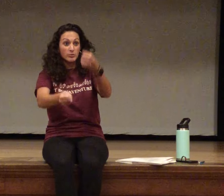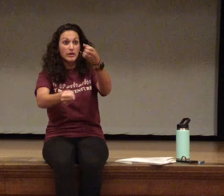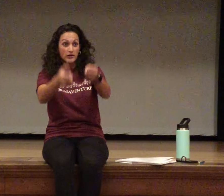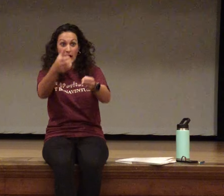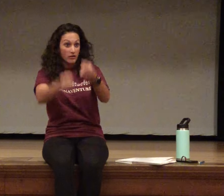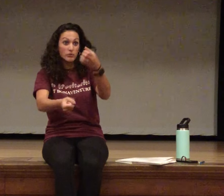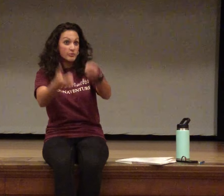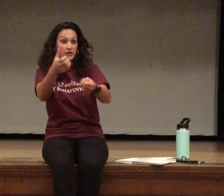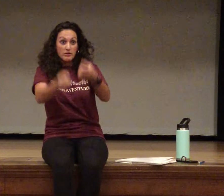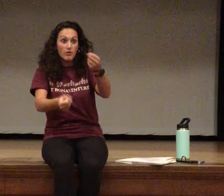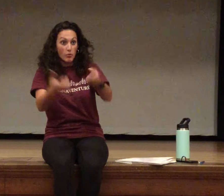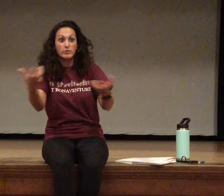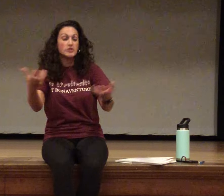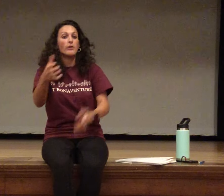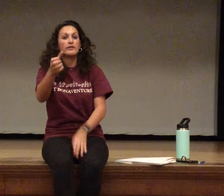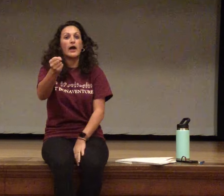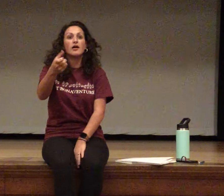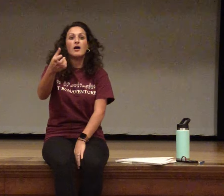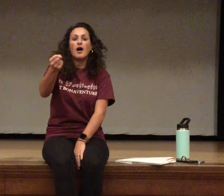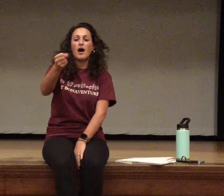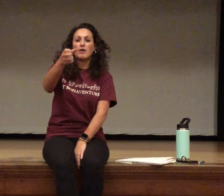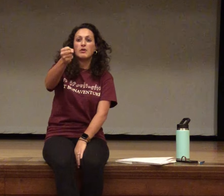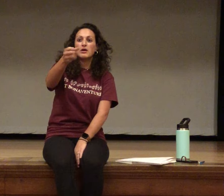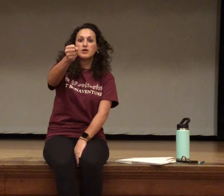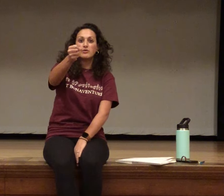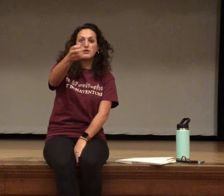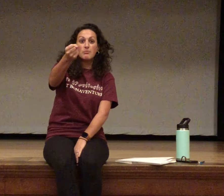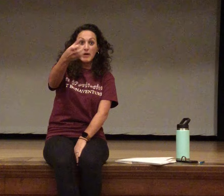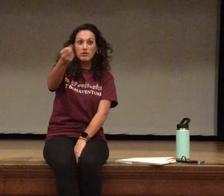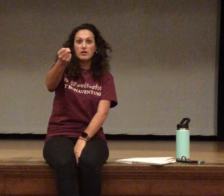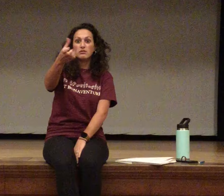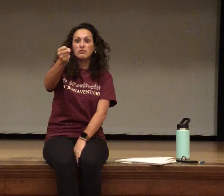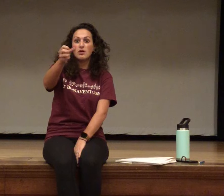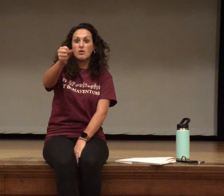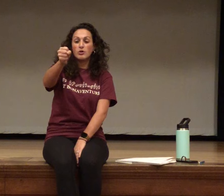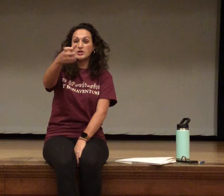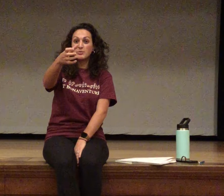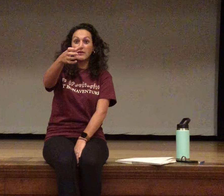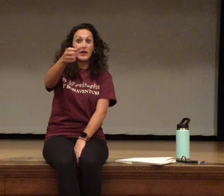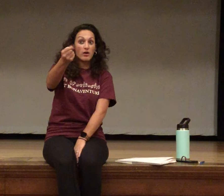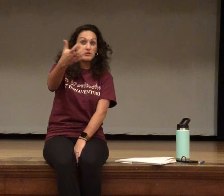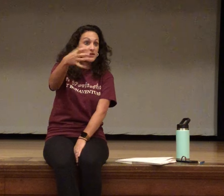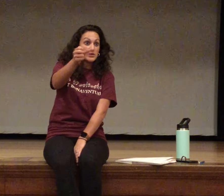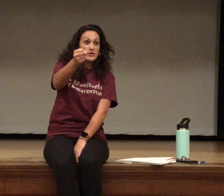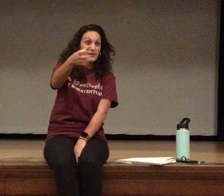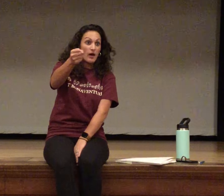would be yeah would be would be showing that um so milk would just be like almost like squeezing